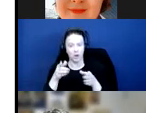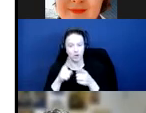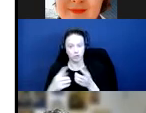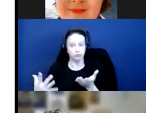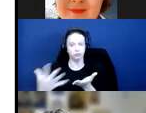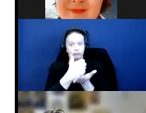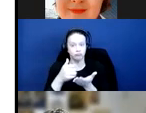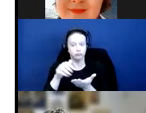or figure out a way